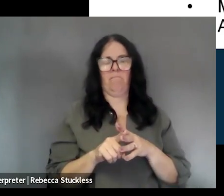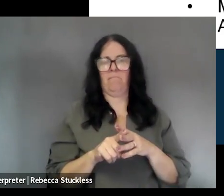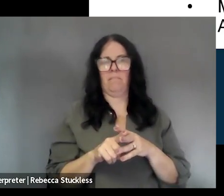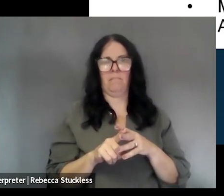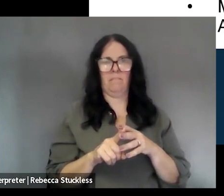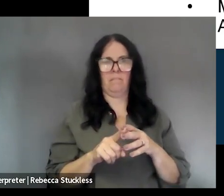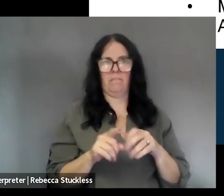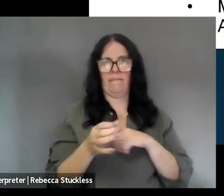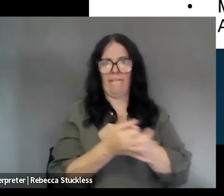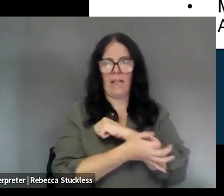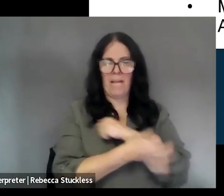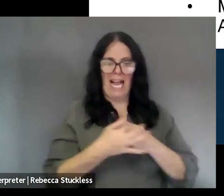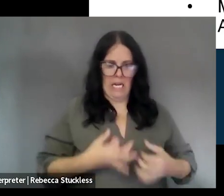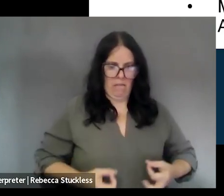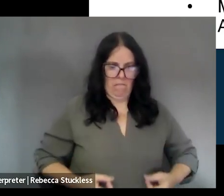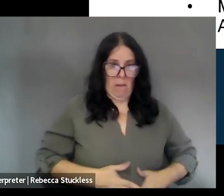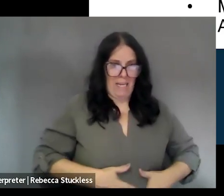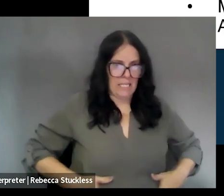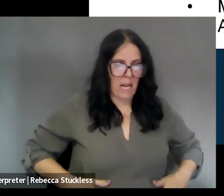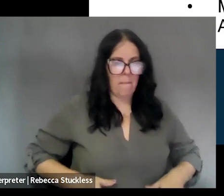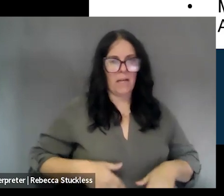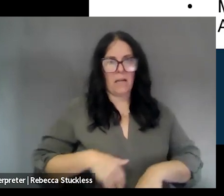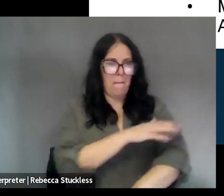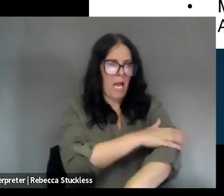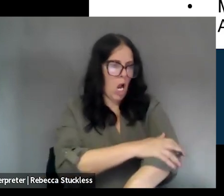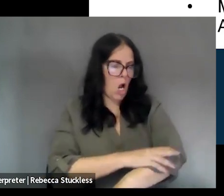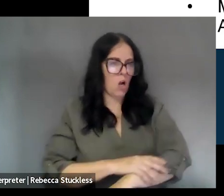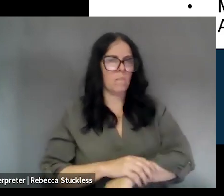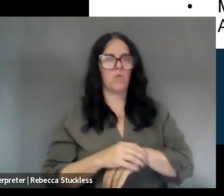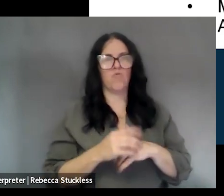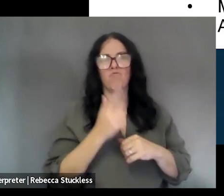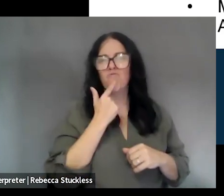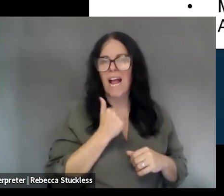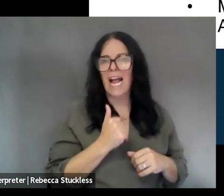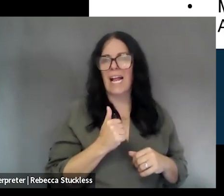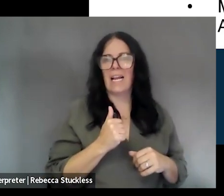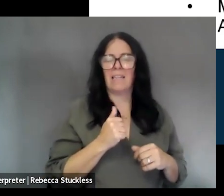lesions on my stomach, all over my arms, they were red and they were really uncomfortable, and I would